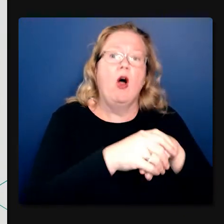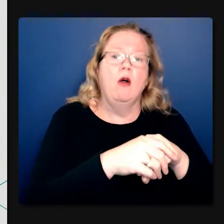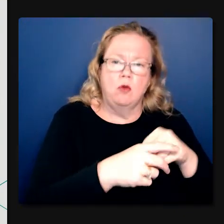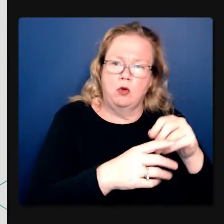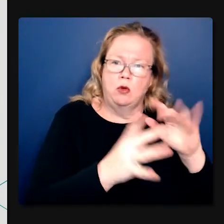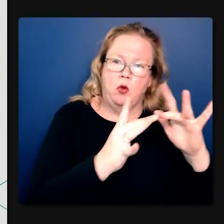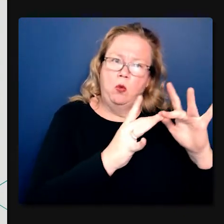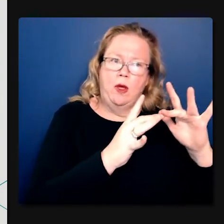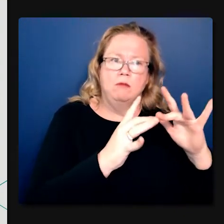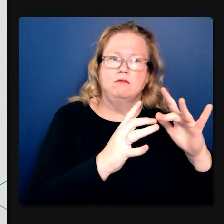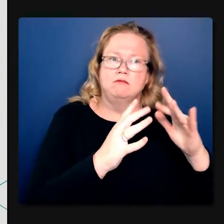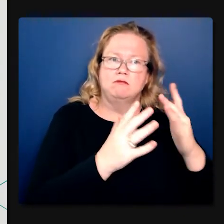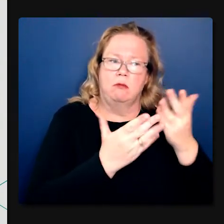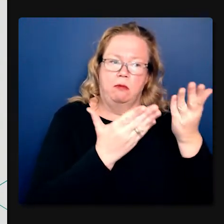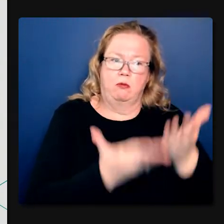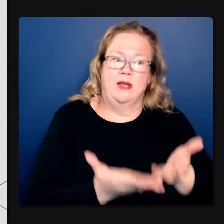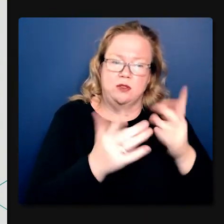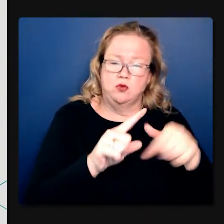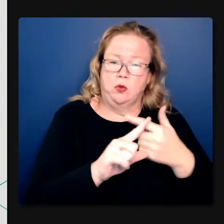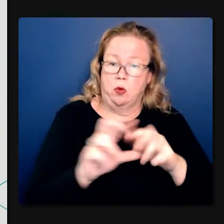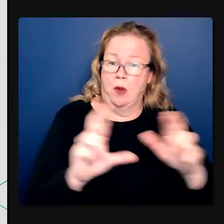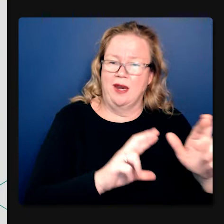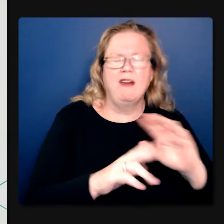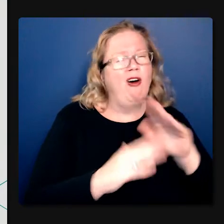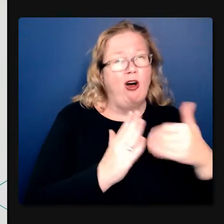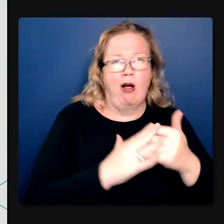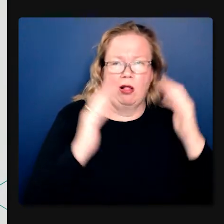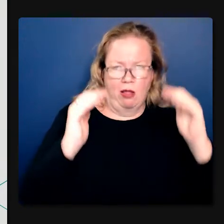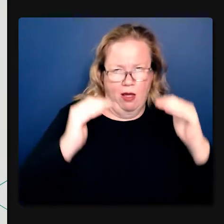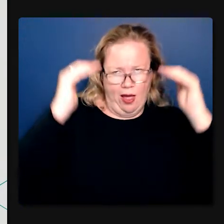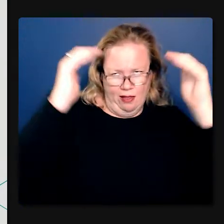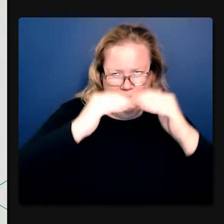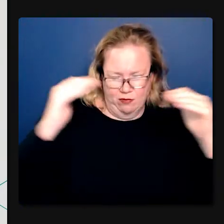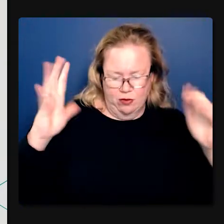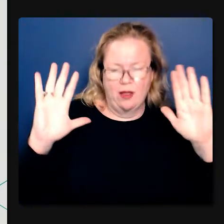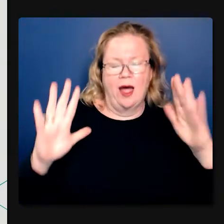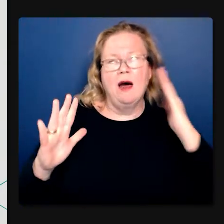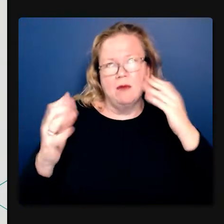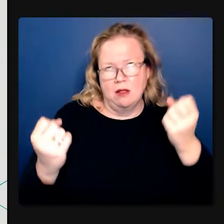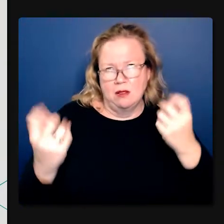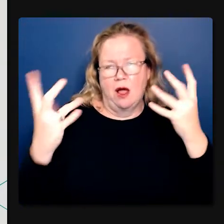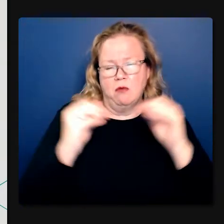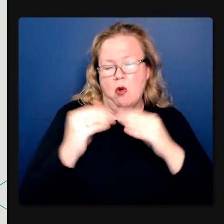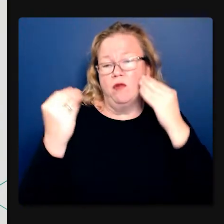for example, when you're ready. This is all really high level and we have lots of additional materials.